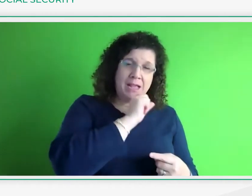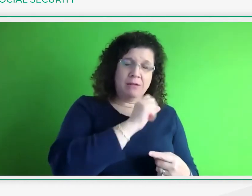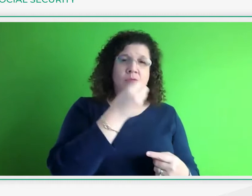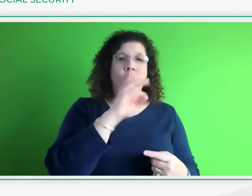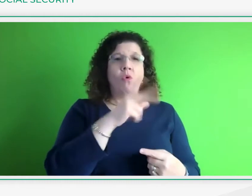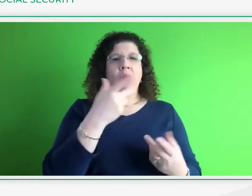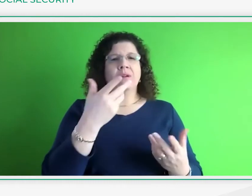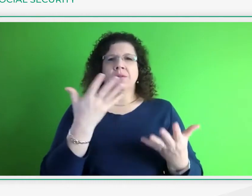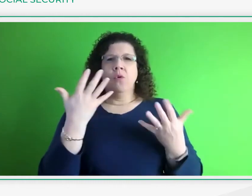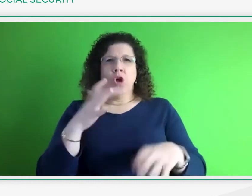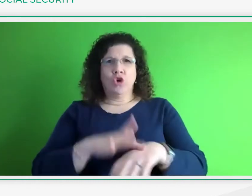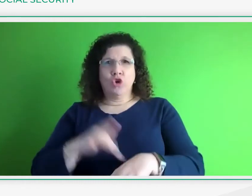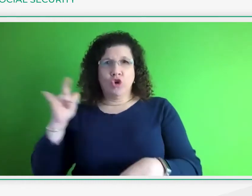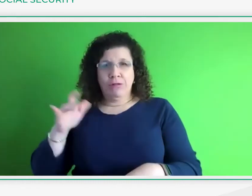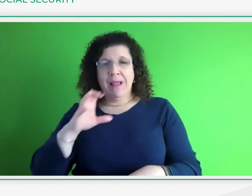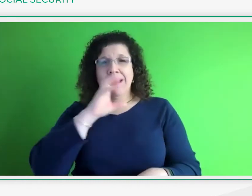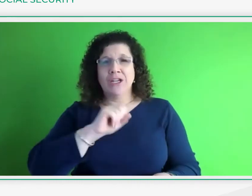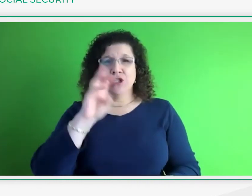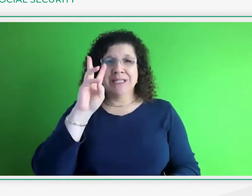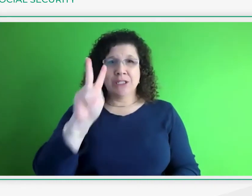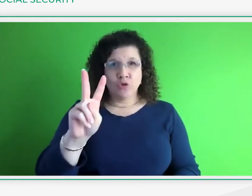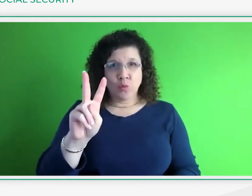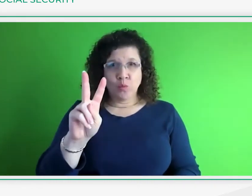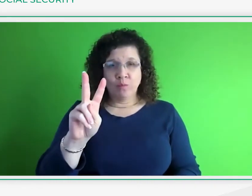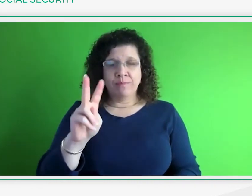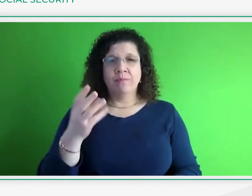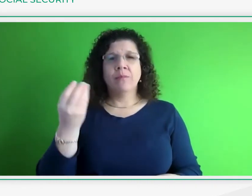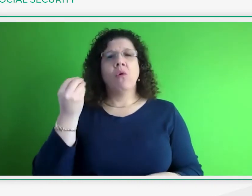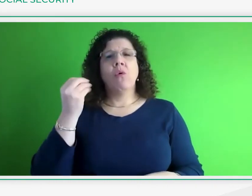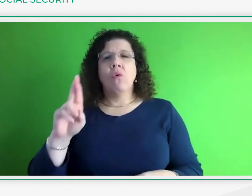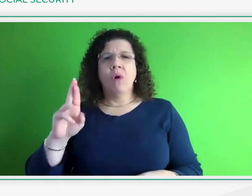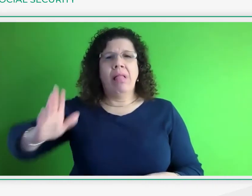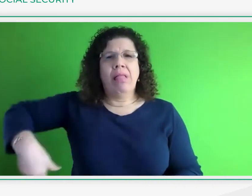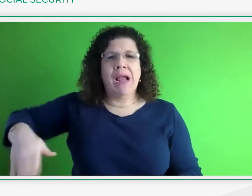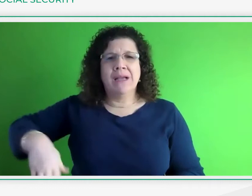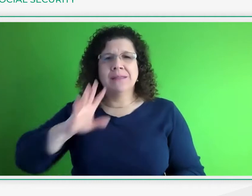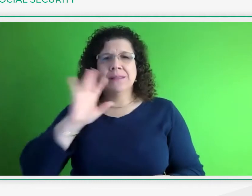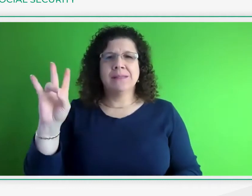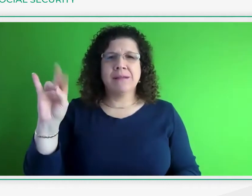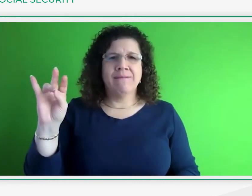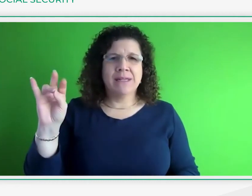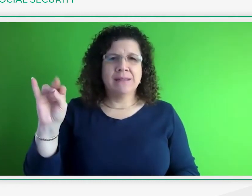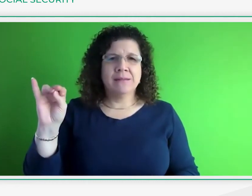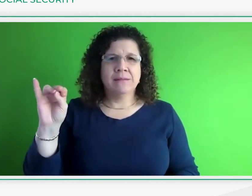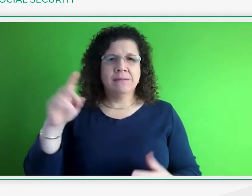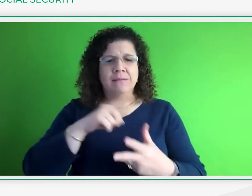If you wait until that age; or, if you want to receive it early, you can be 62; or at